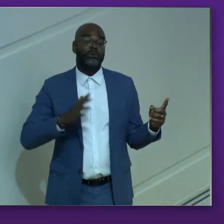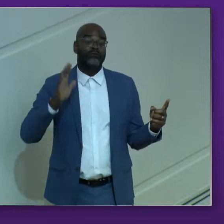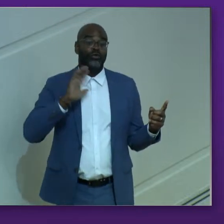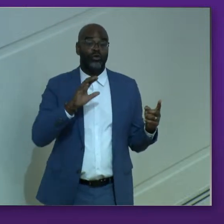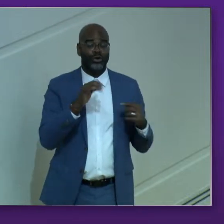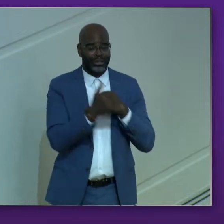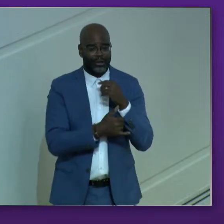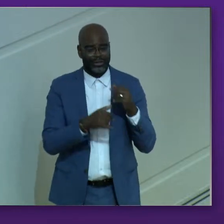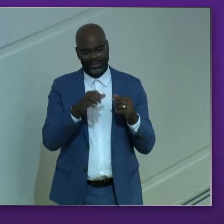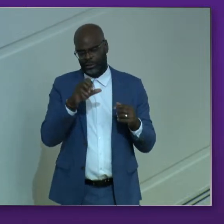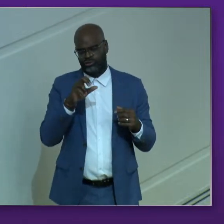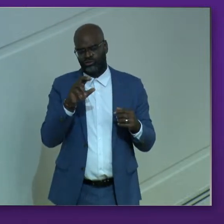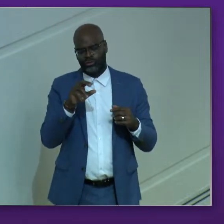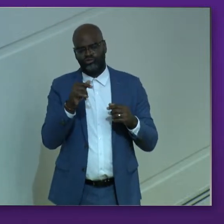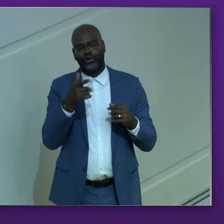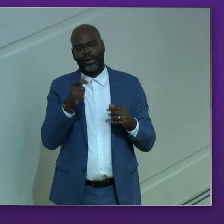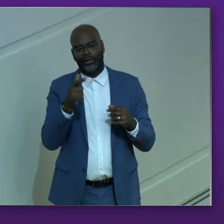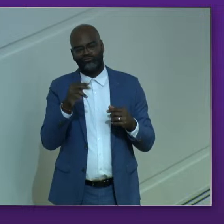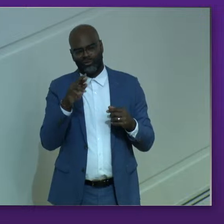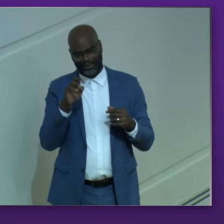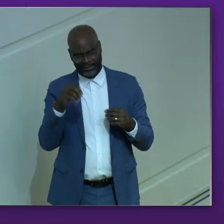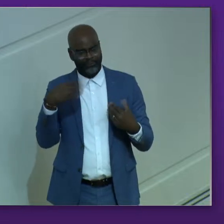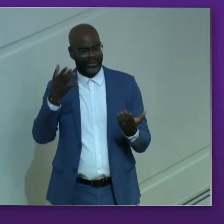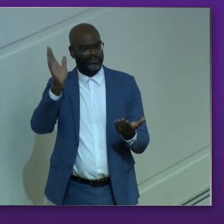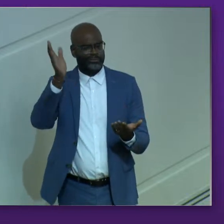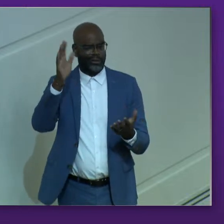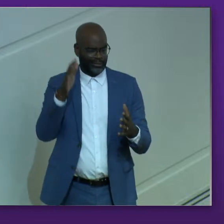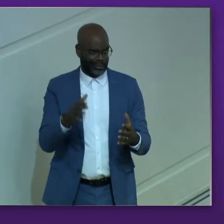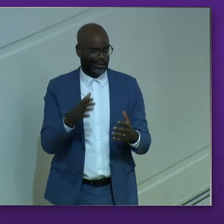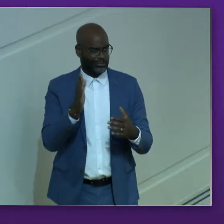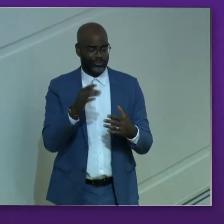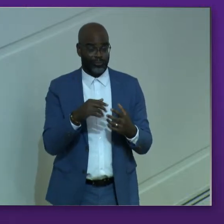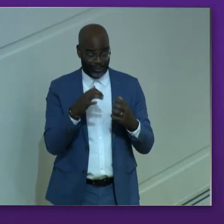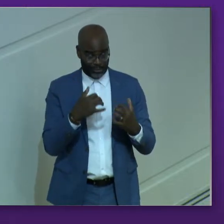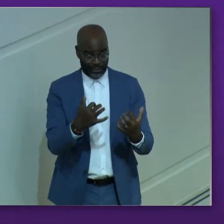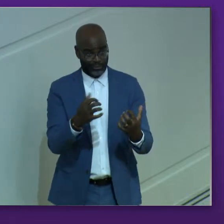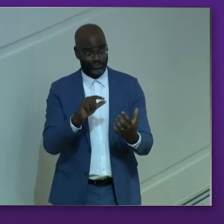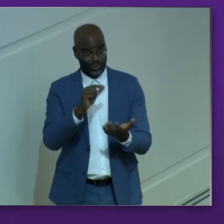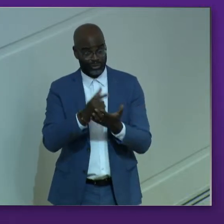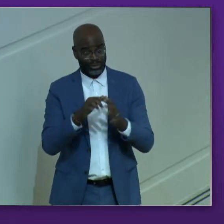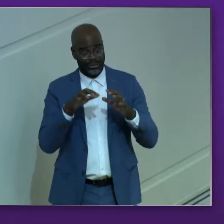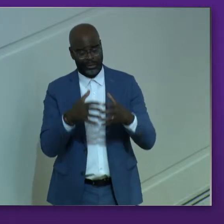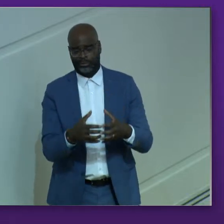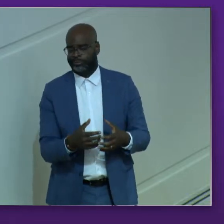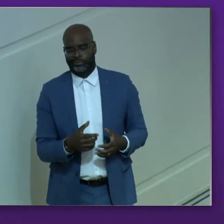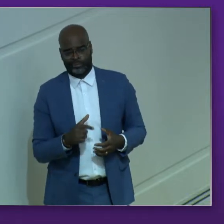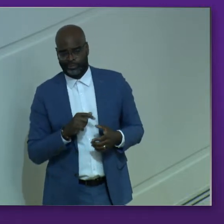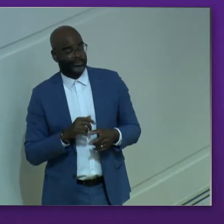AS WE KNOW ACHIEVING COLLEGIATE EXCELLENCE AND SUCCESS START